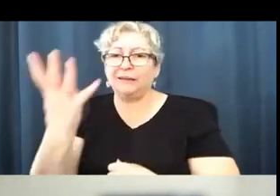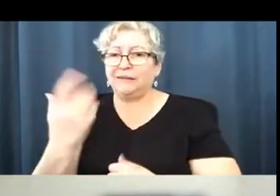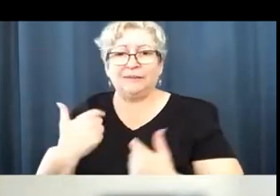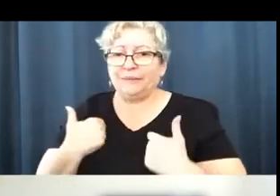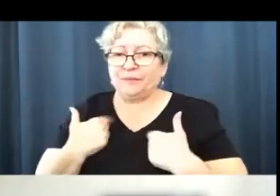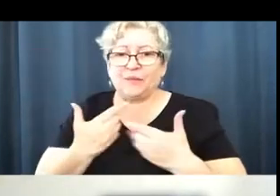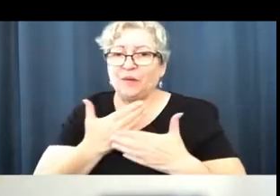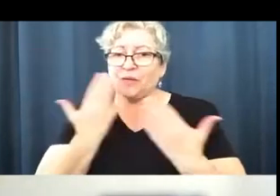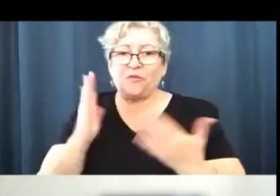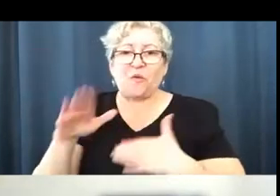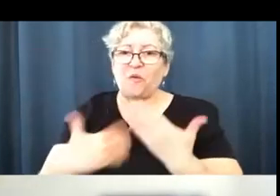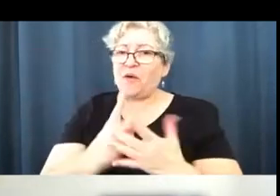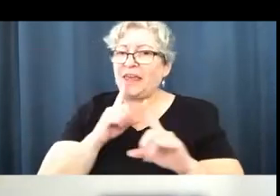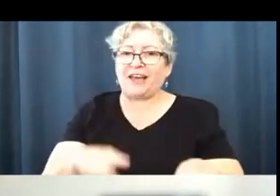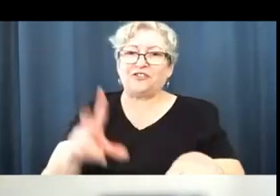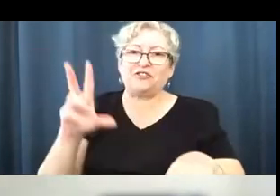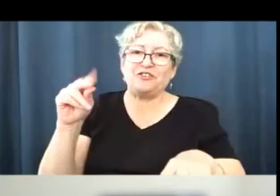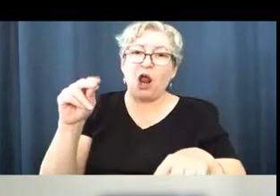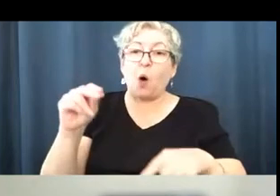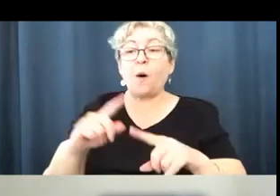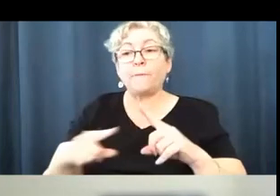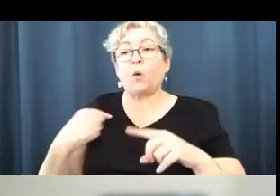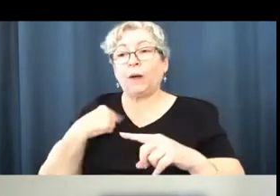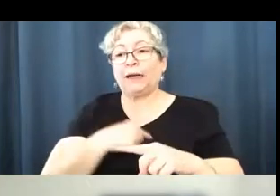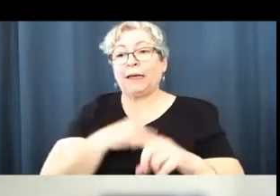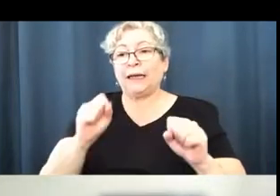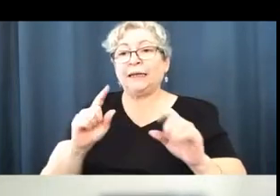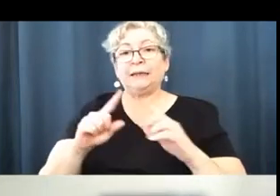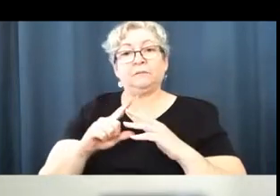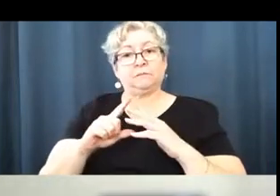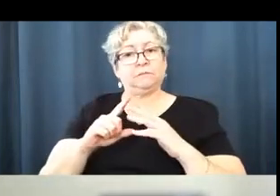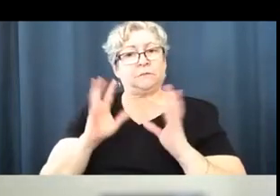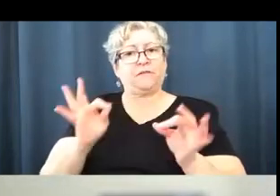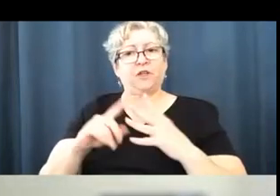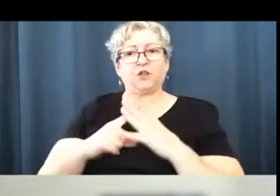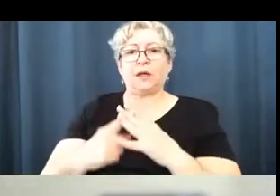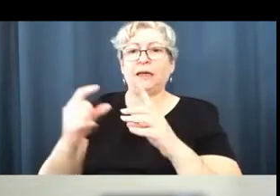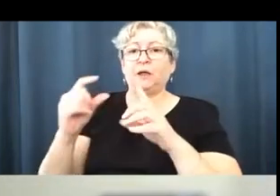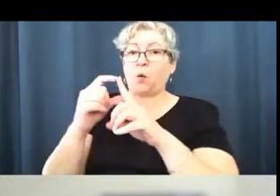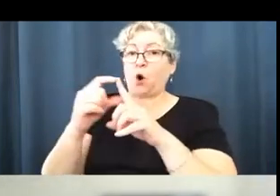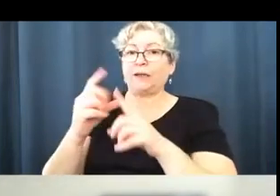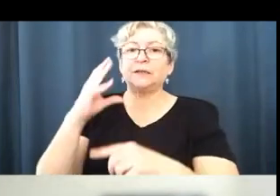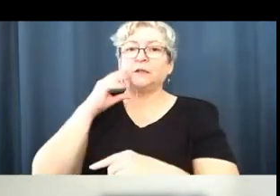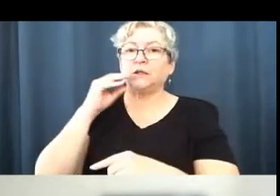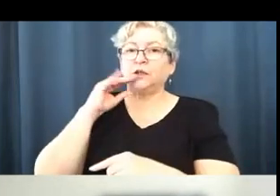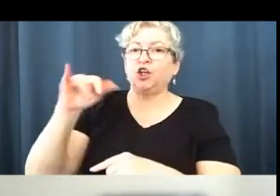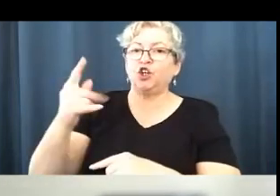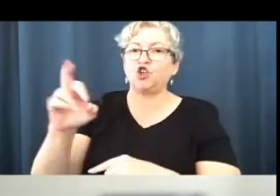all of the answers for you, but we can definitely get you started. The key word is journey, it is not something